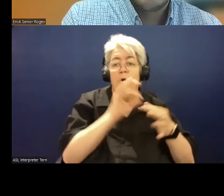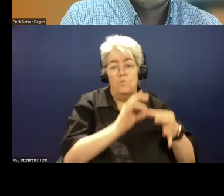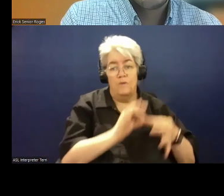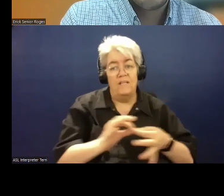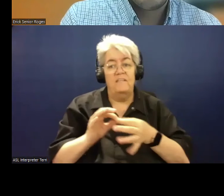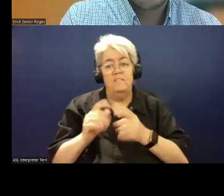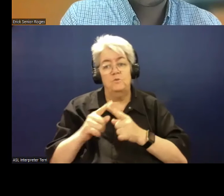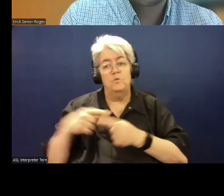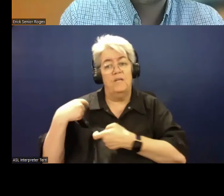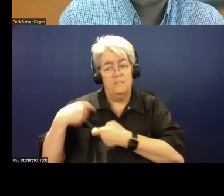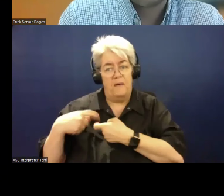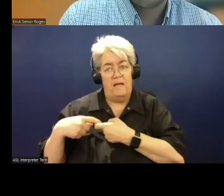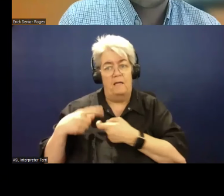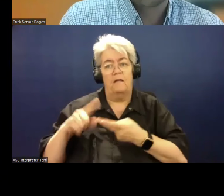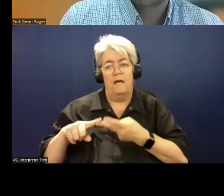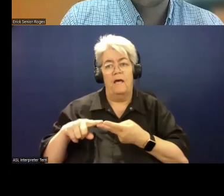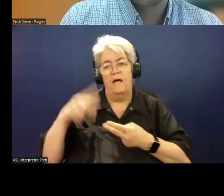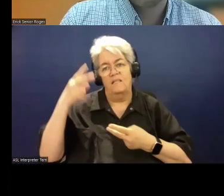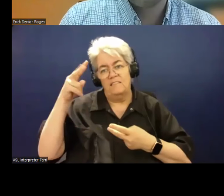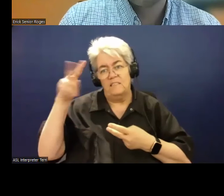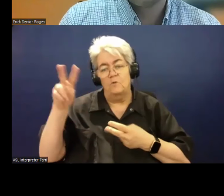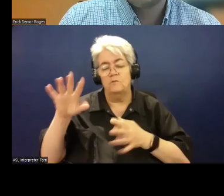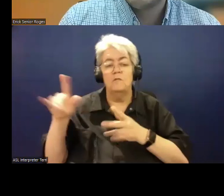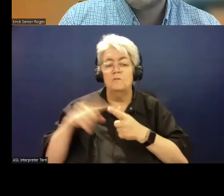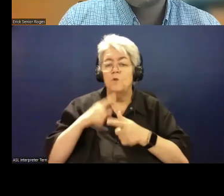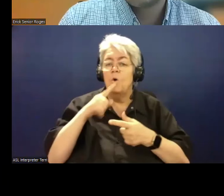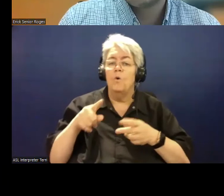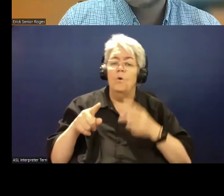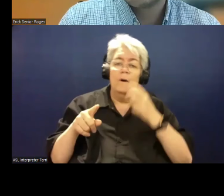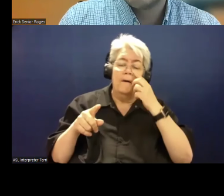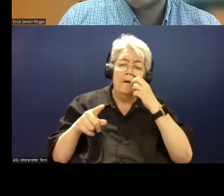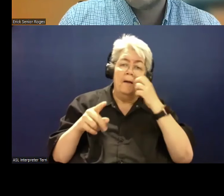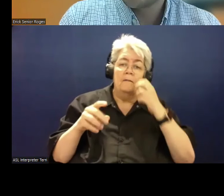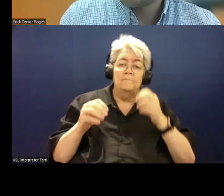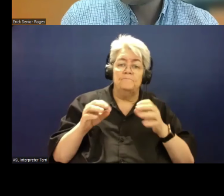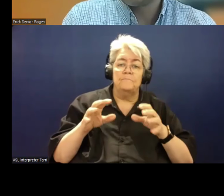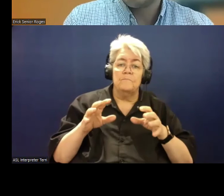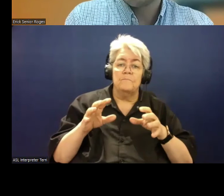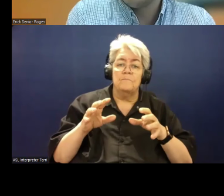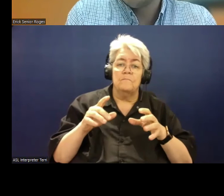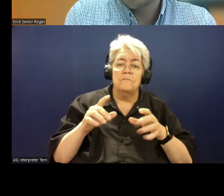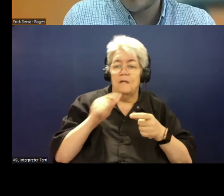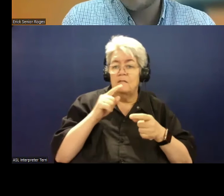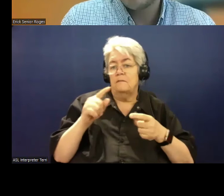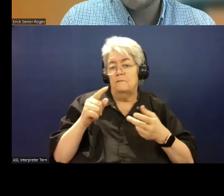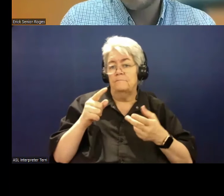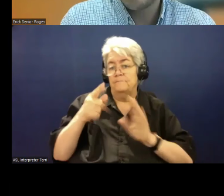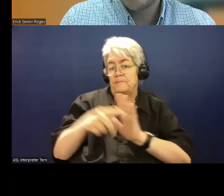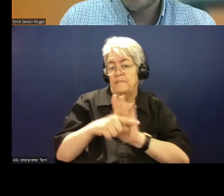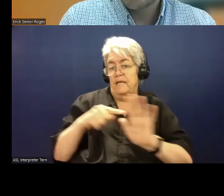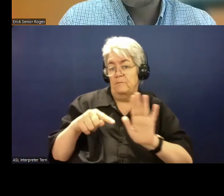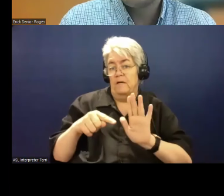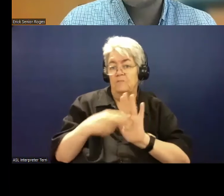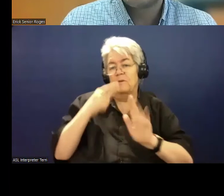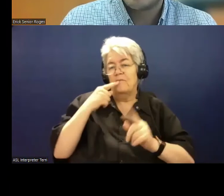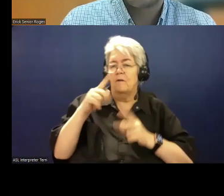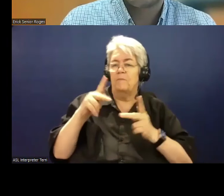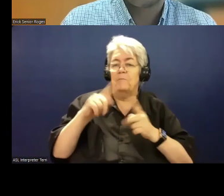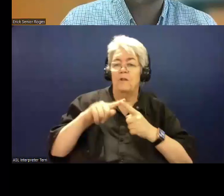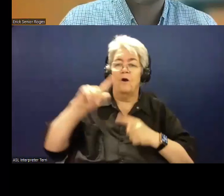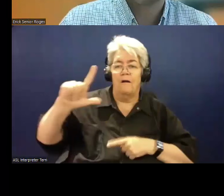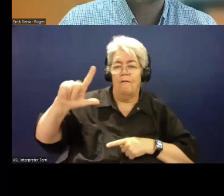SO STIGMA OR FEAR OF BEING LABELED AS LOCOS. LOCOS IS CRAZY OR BRINGING SHAME OR WANTING